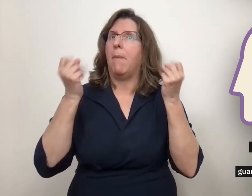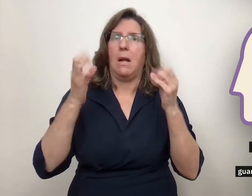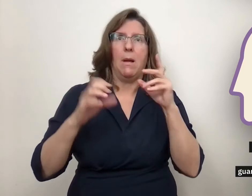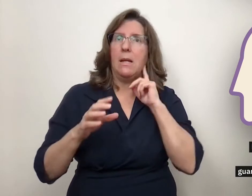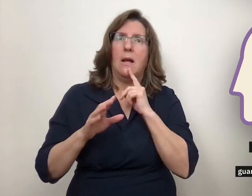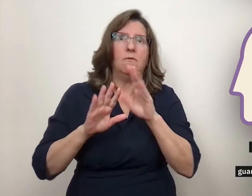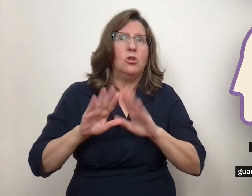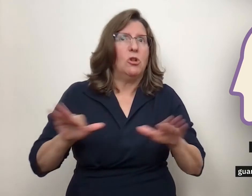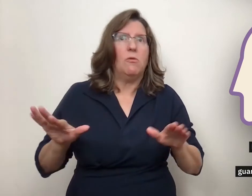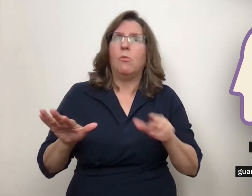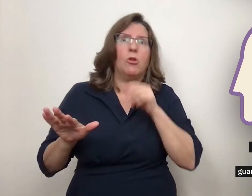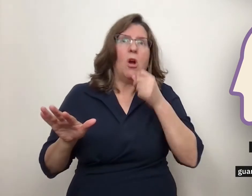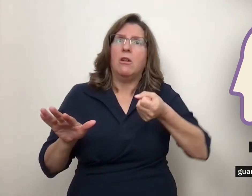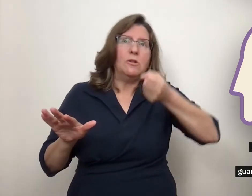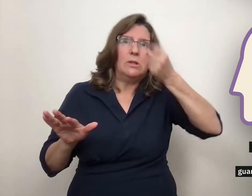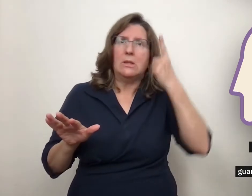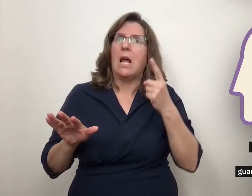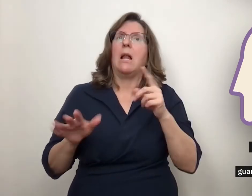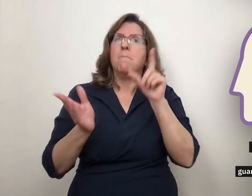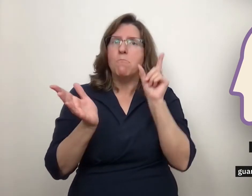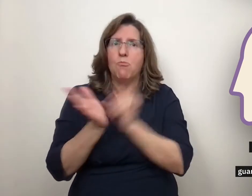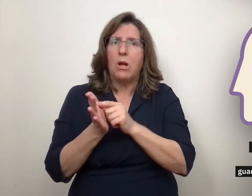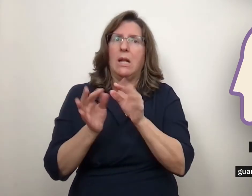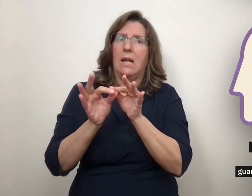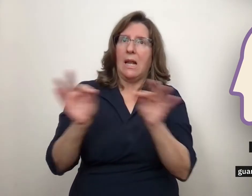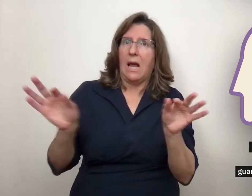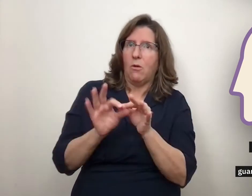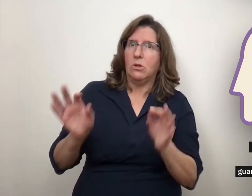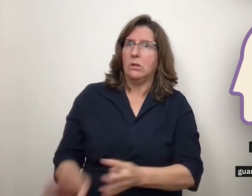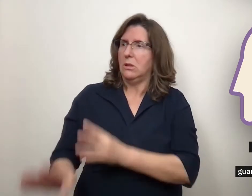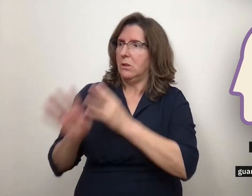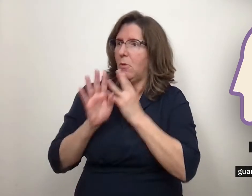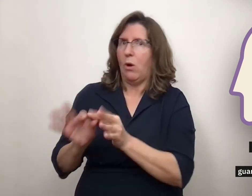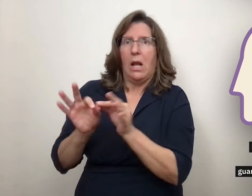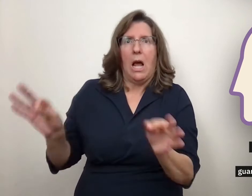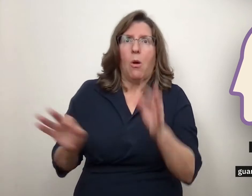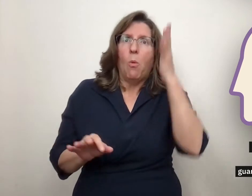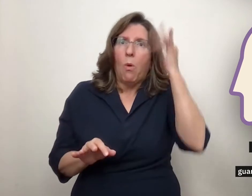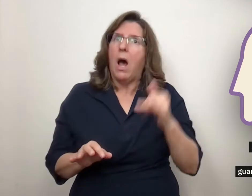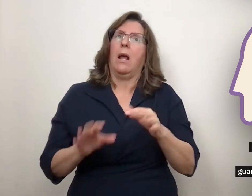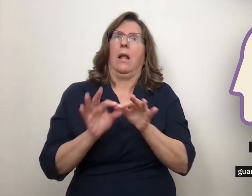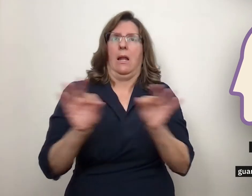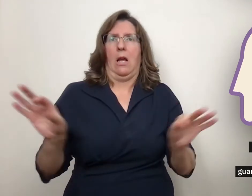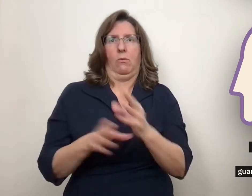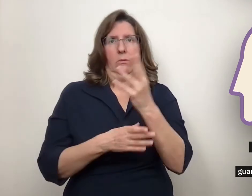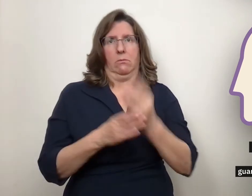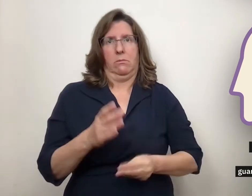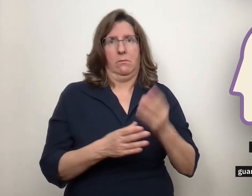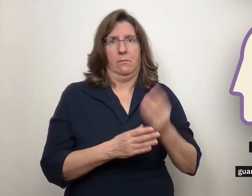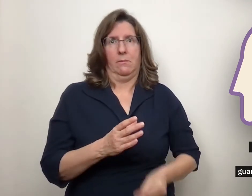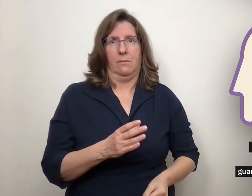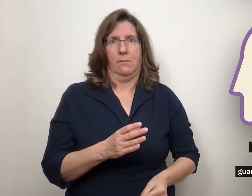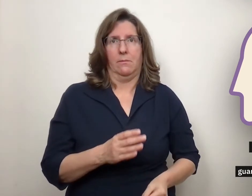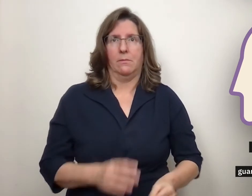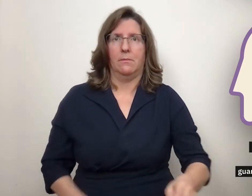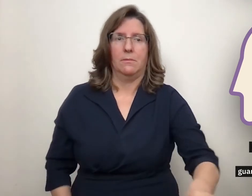But we know now many deaf children are language deprived, the text or the signing may be beyond their abilities.